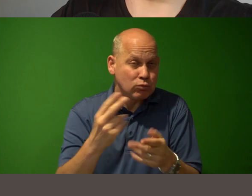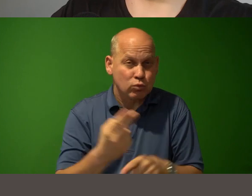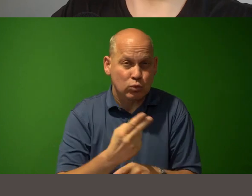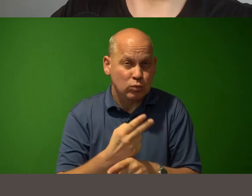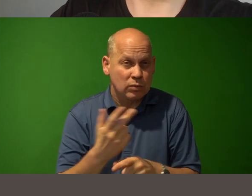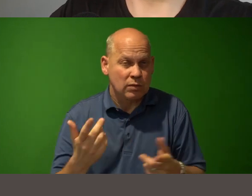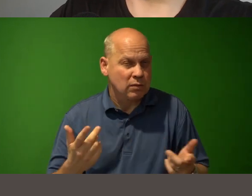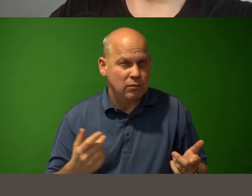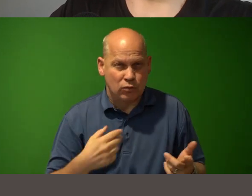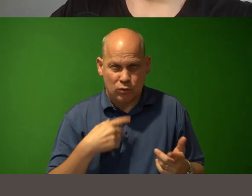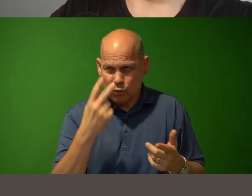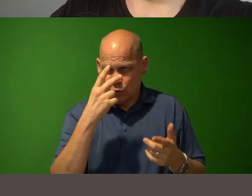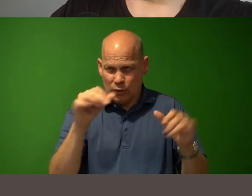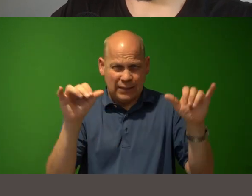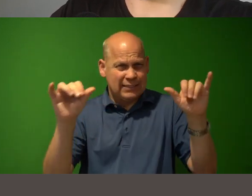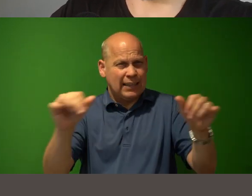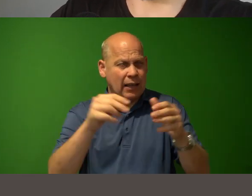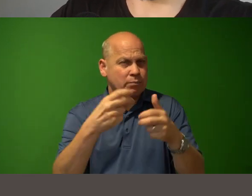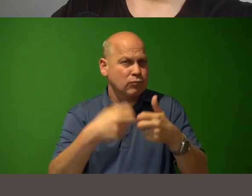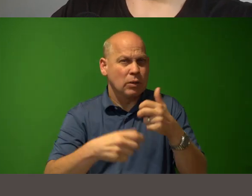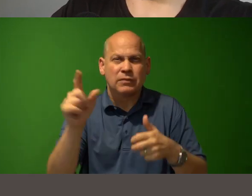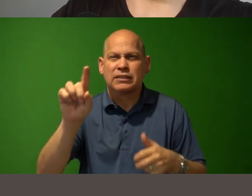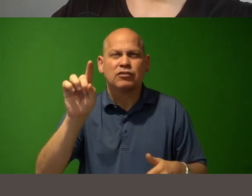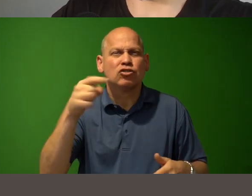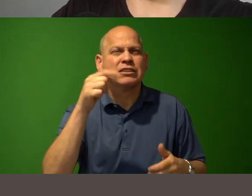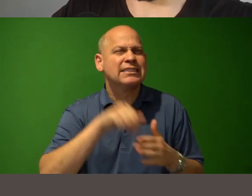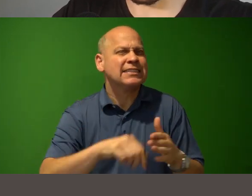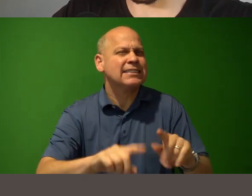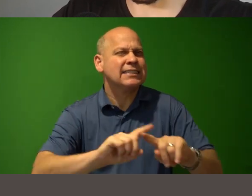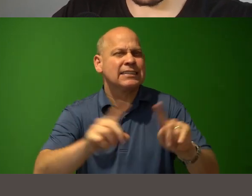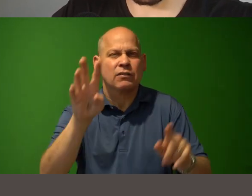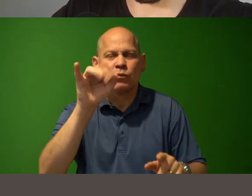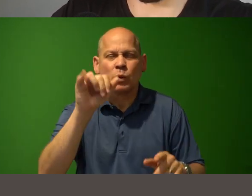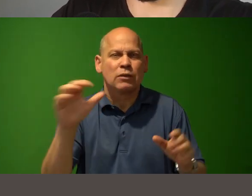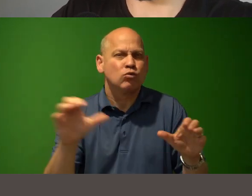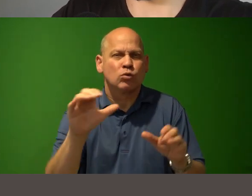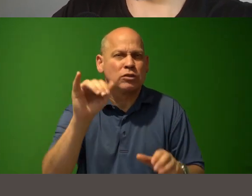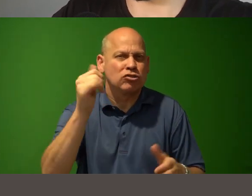We solve the same problem is this is just done in a different way from mermaid JS.